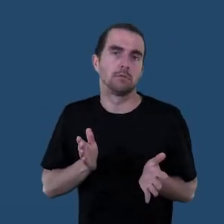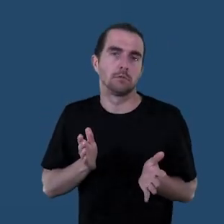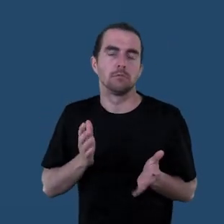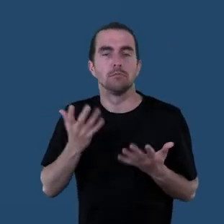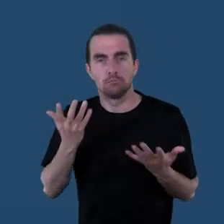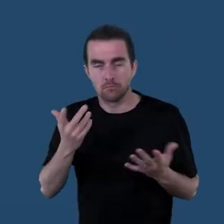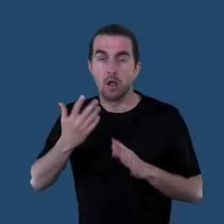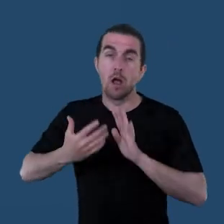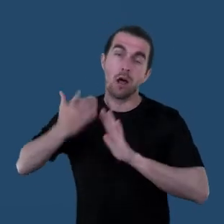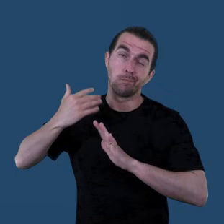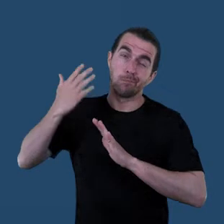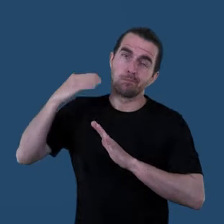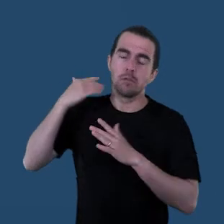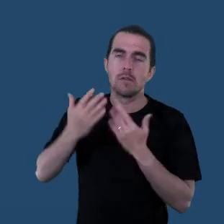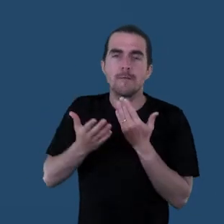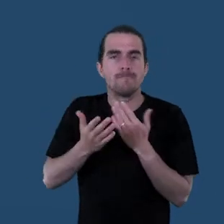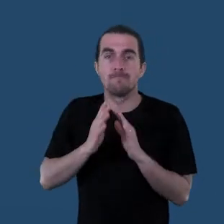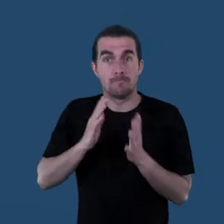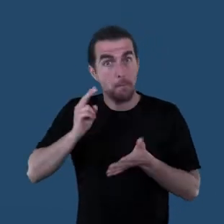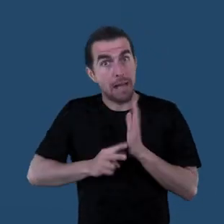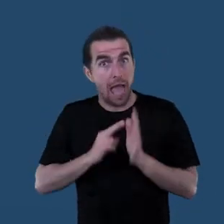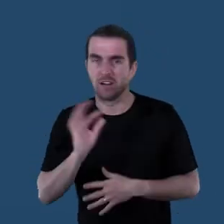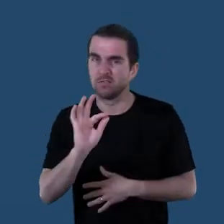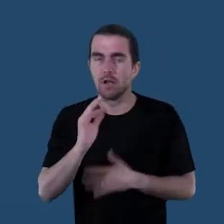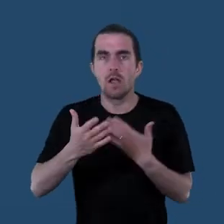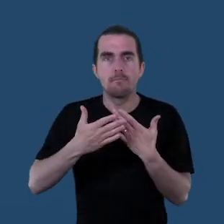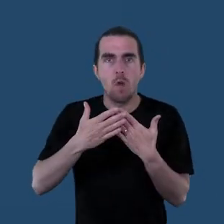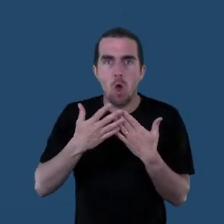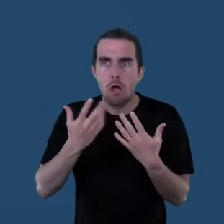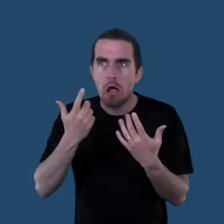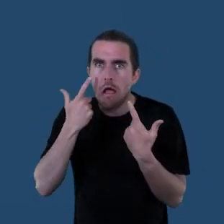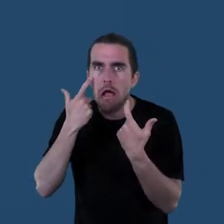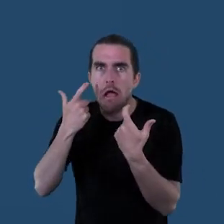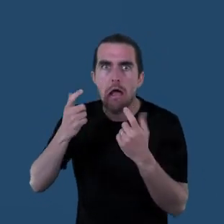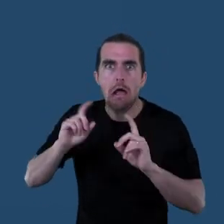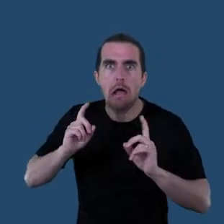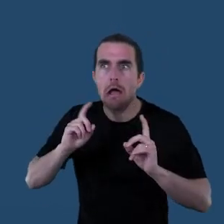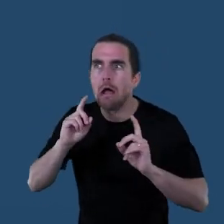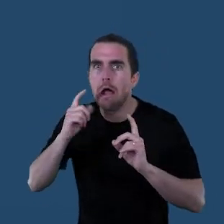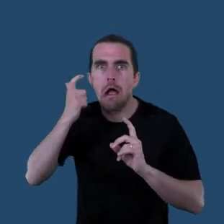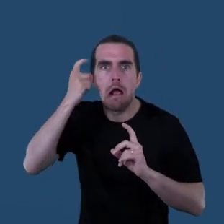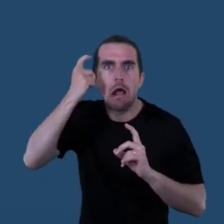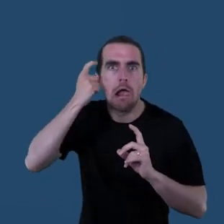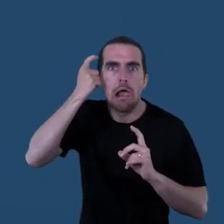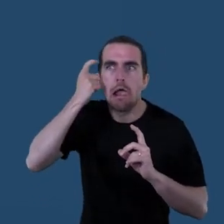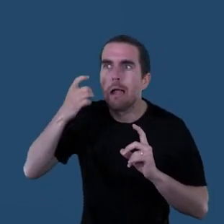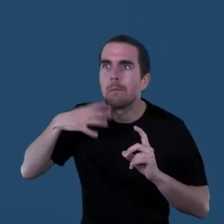And of course, centuries ago, it wasn't about having plans for scientific discovery, necessarily. It was more about curiosity.